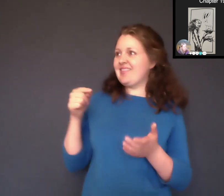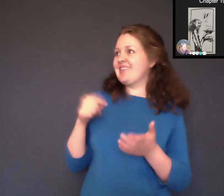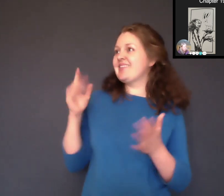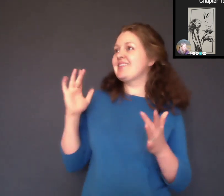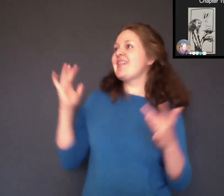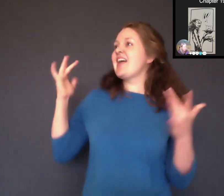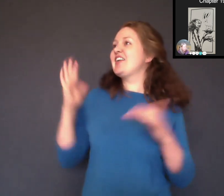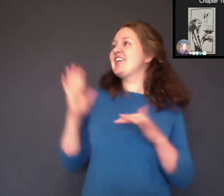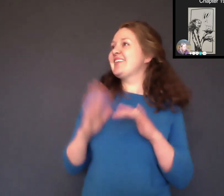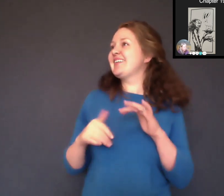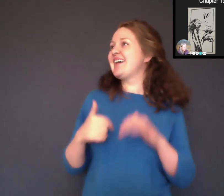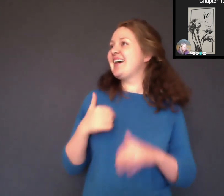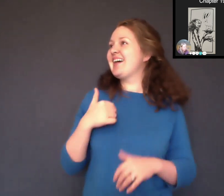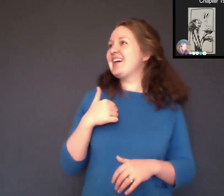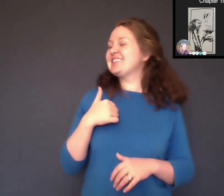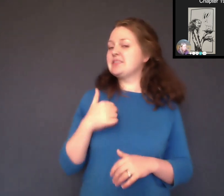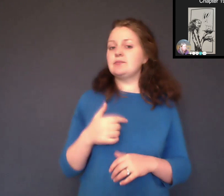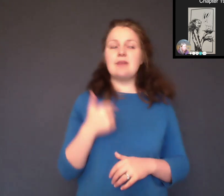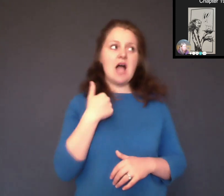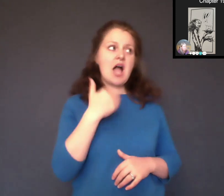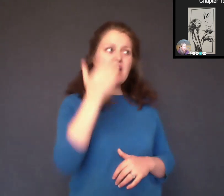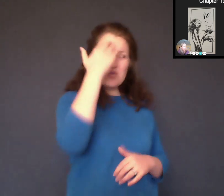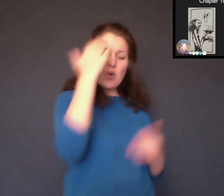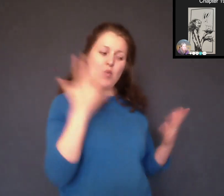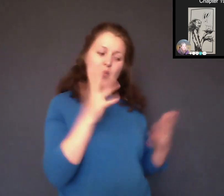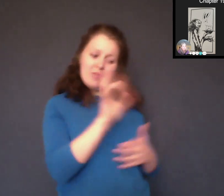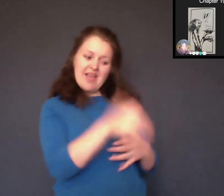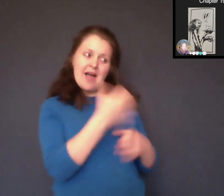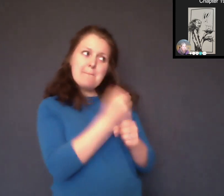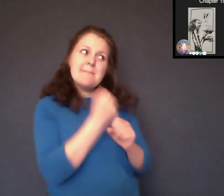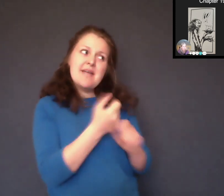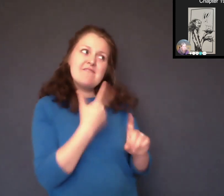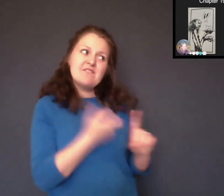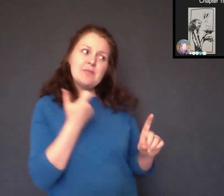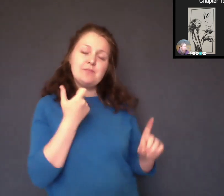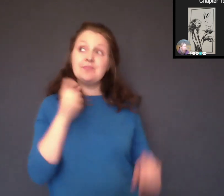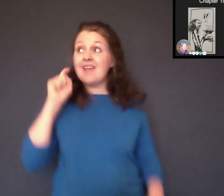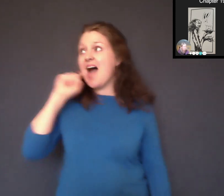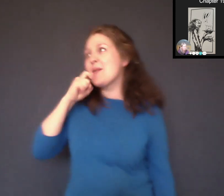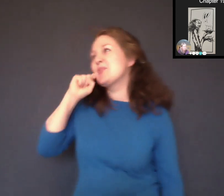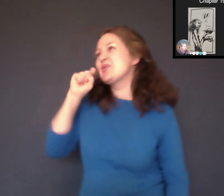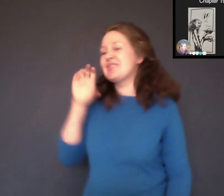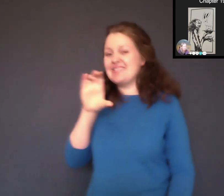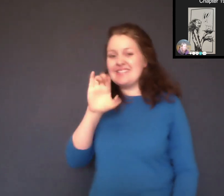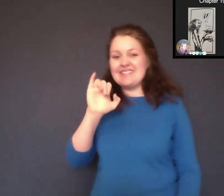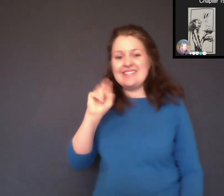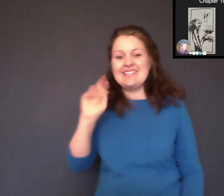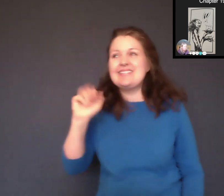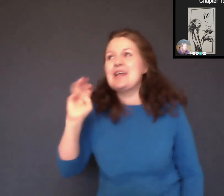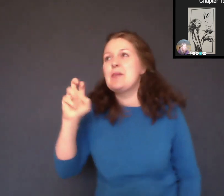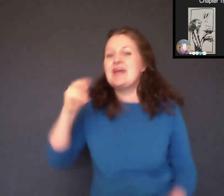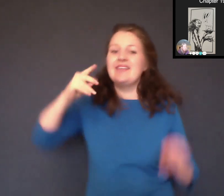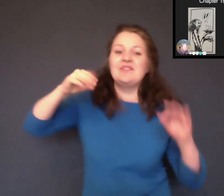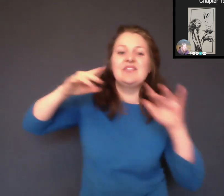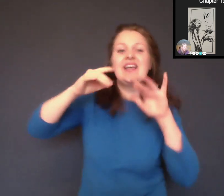it's a lighter than i am but i know what it's made of harvey said apples and cinnamon and